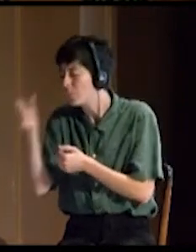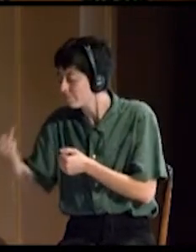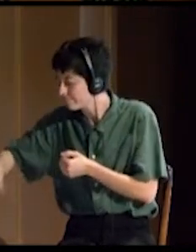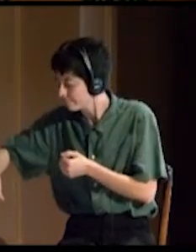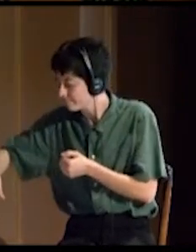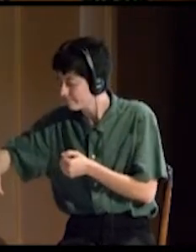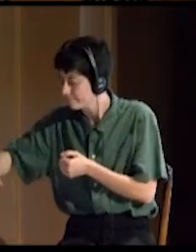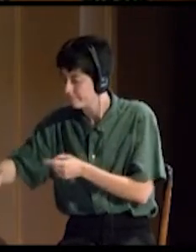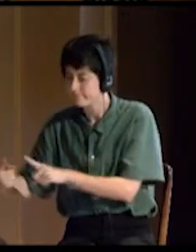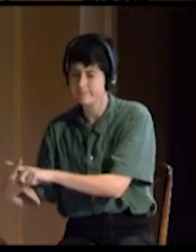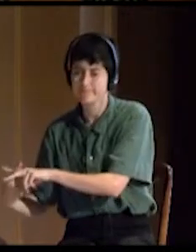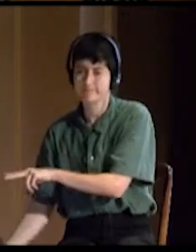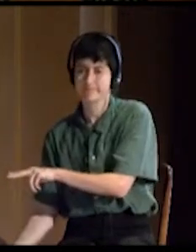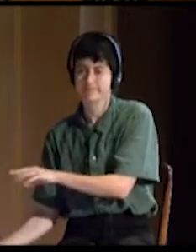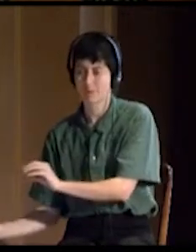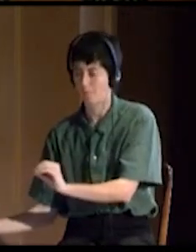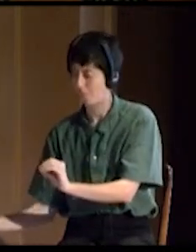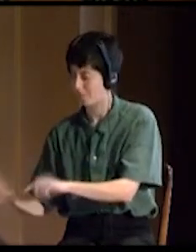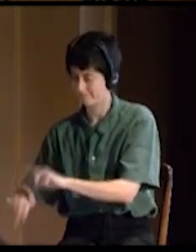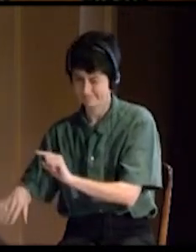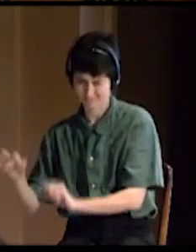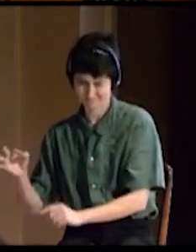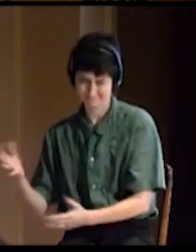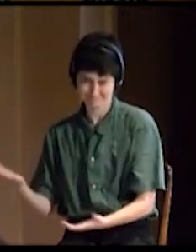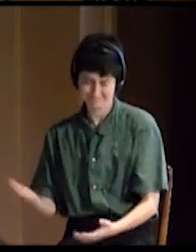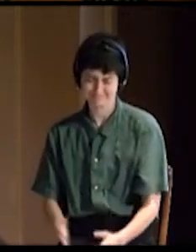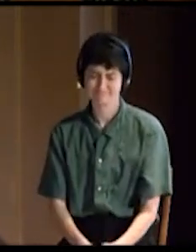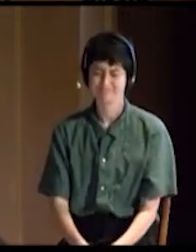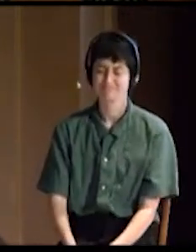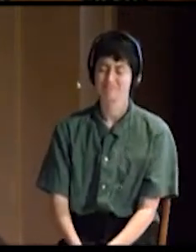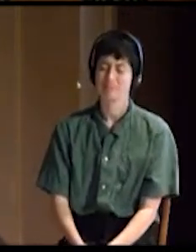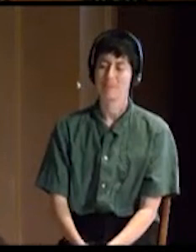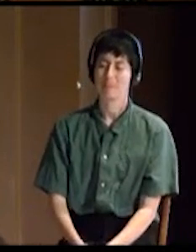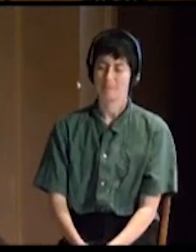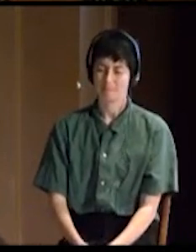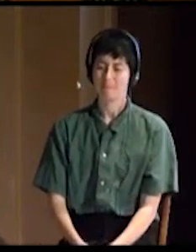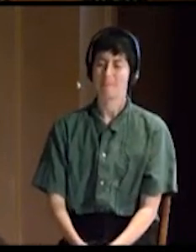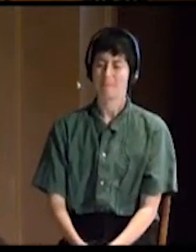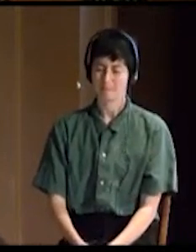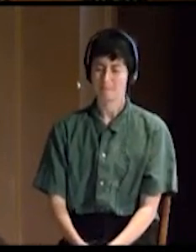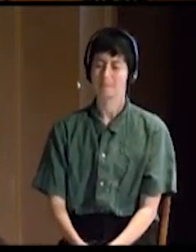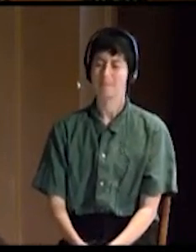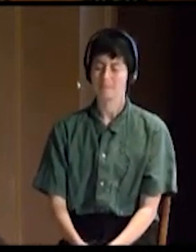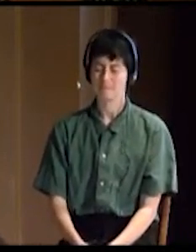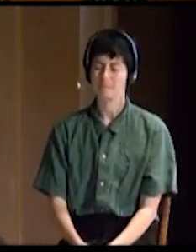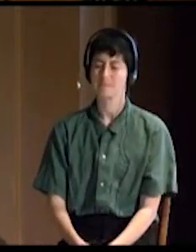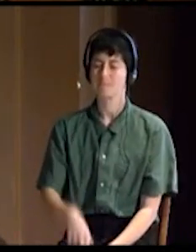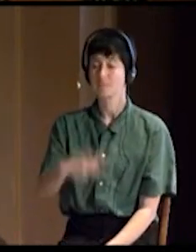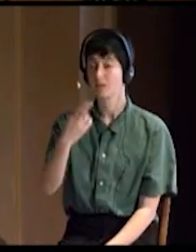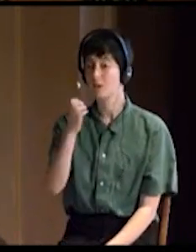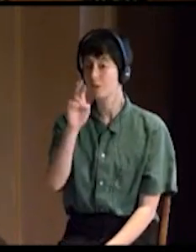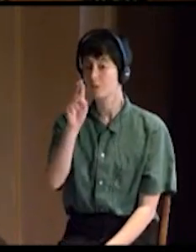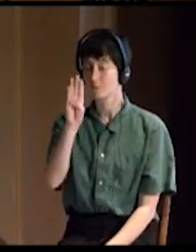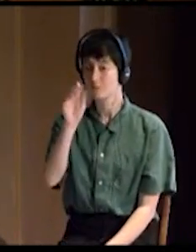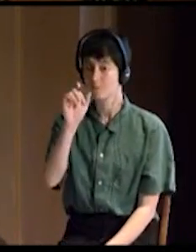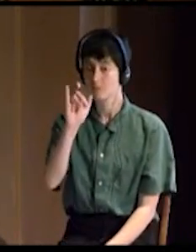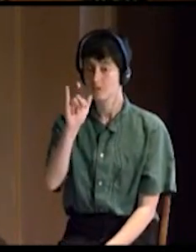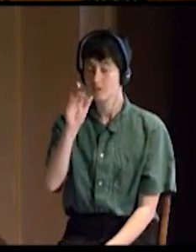I wanted to test if herbarium samples could provide good DNA for this type of analysis